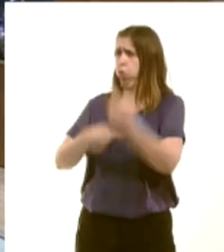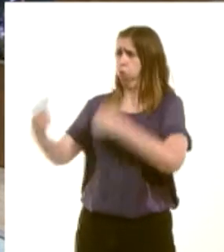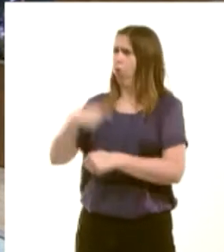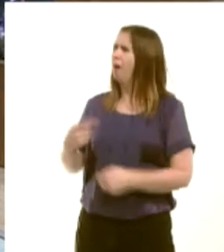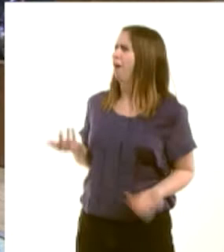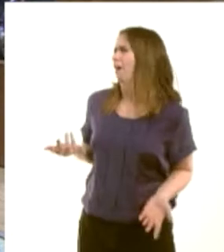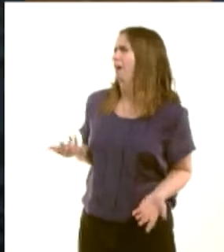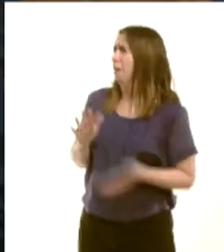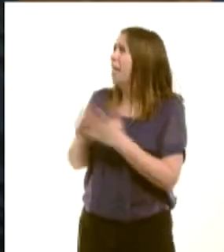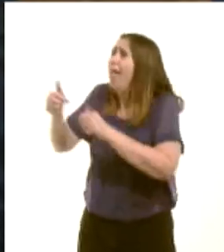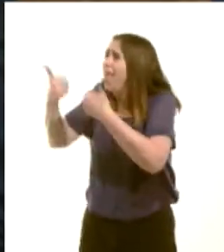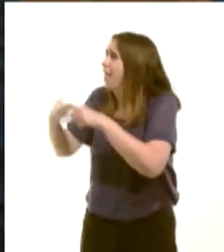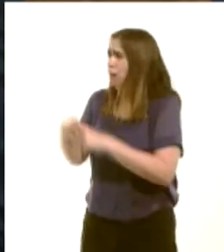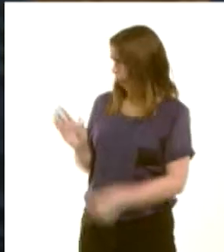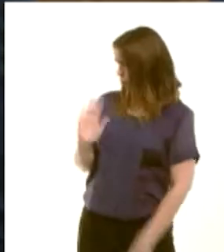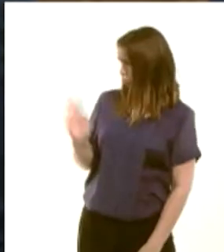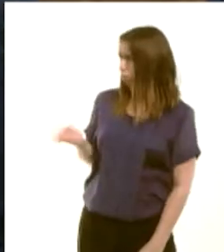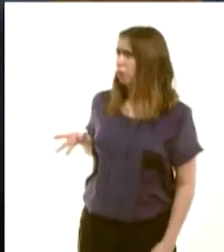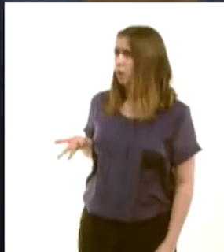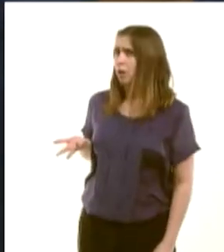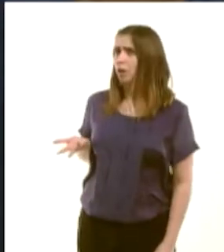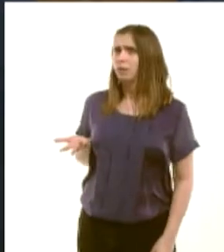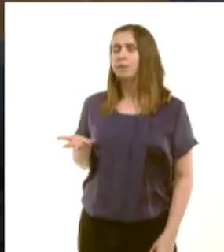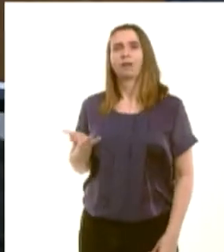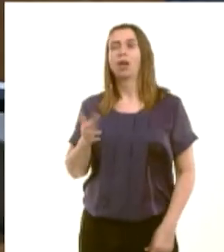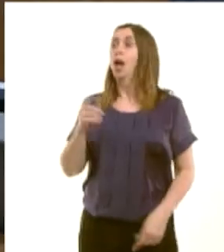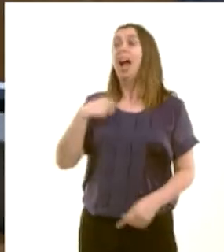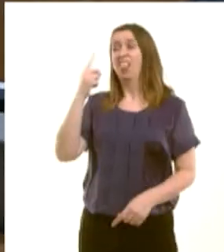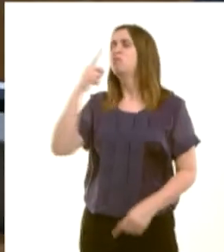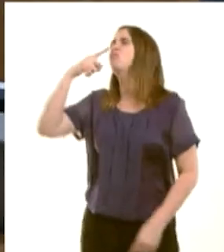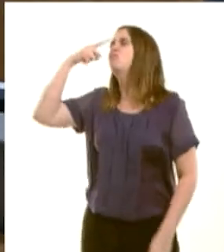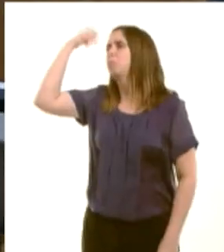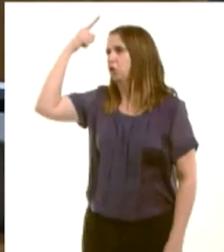I search for a term here, but the term I think itís best to apply is ëcobblersíóabout